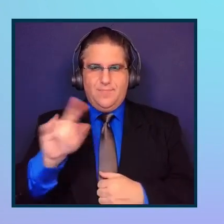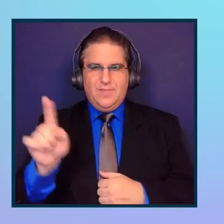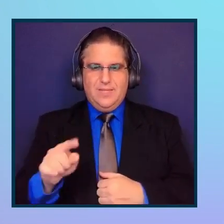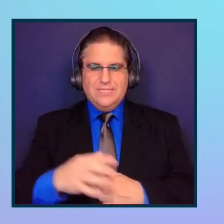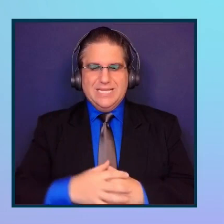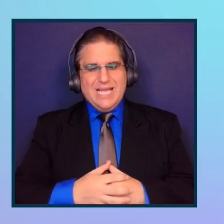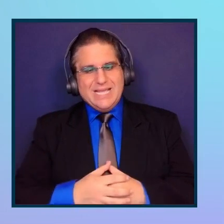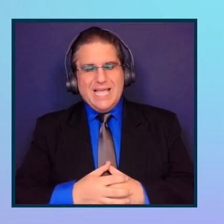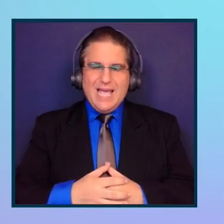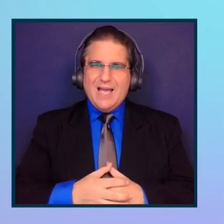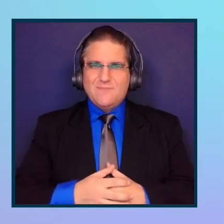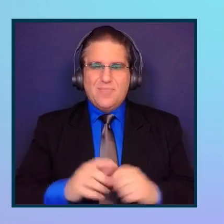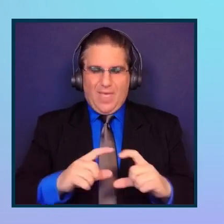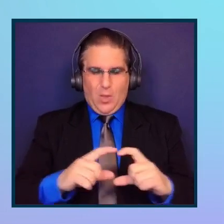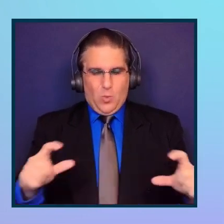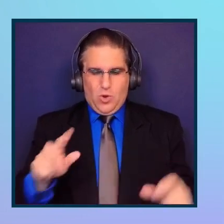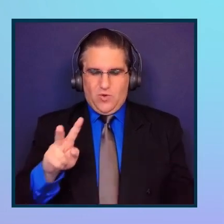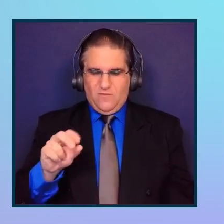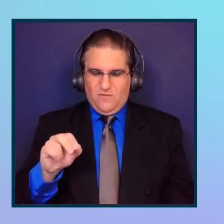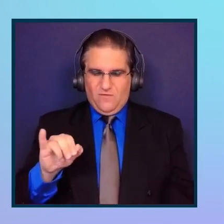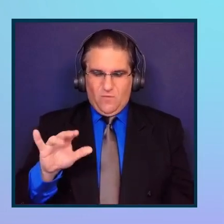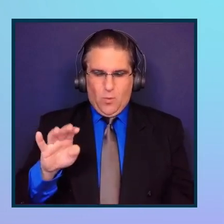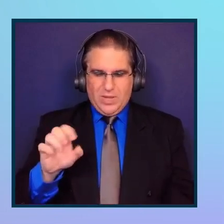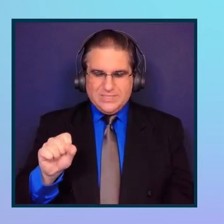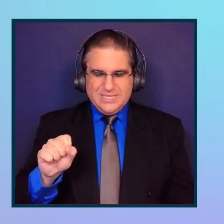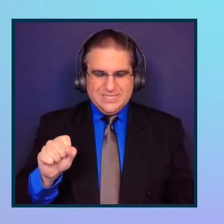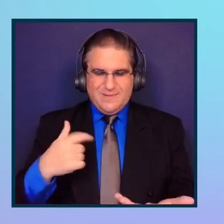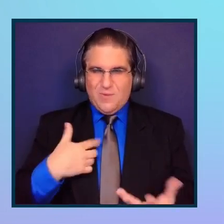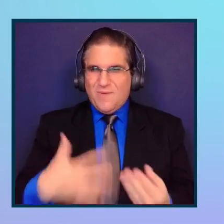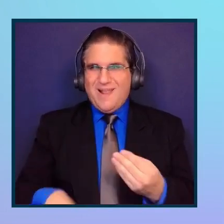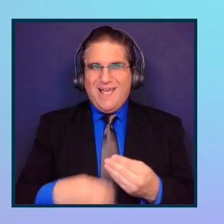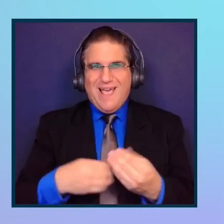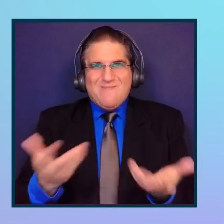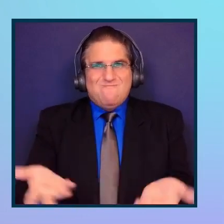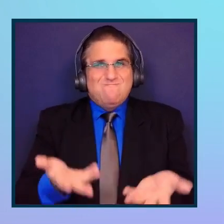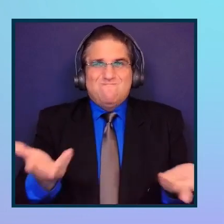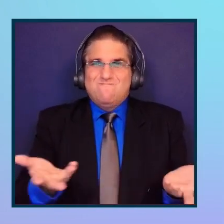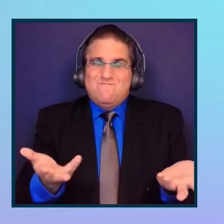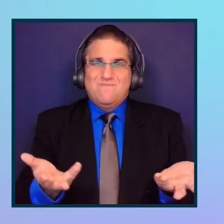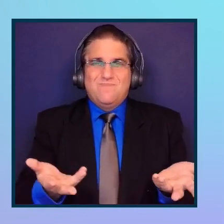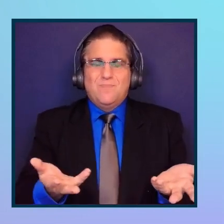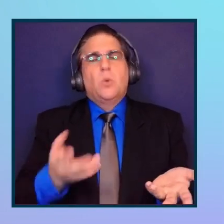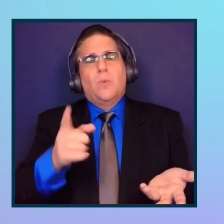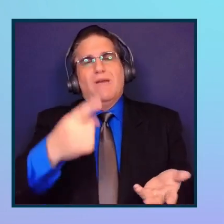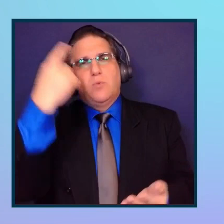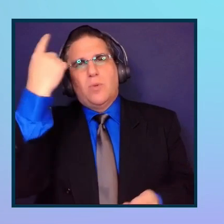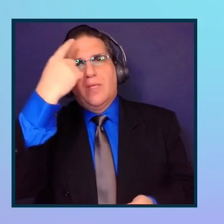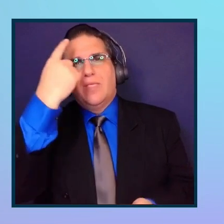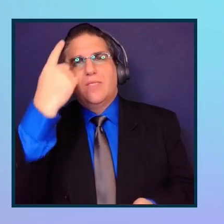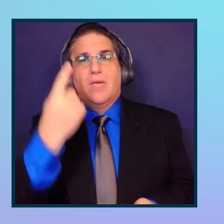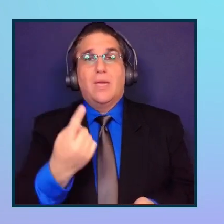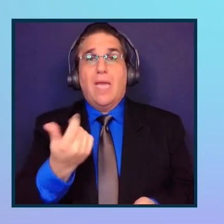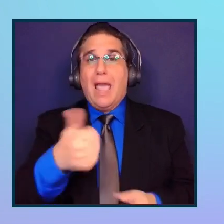I think that's really what all of this is about, is when is it that we're in a position where we might need cede power?